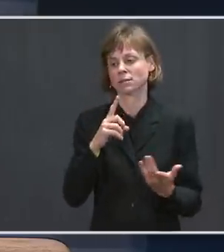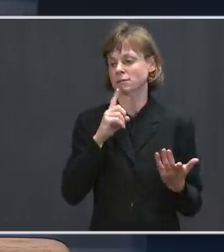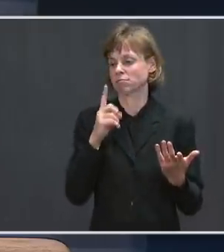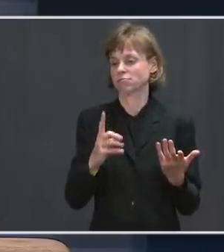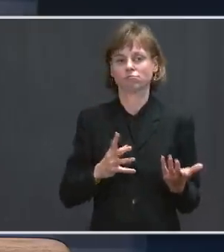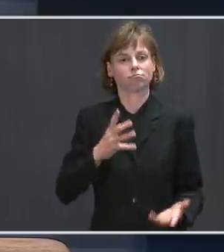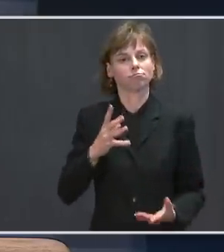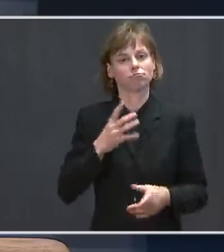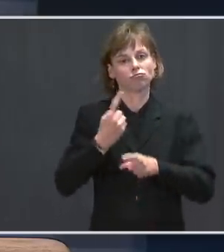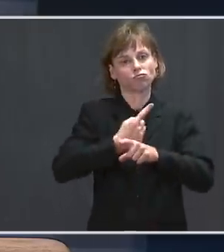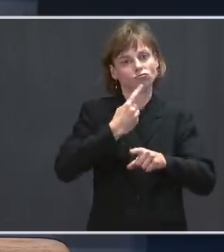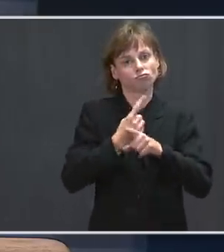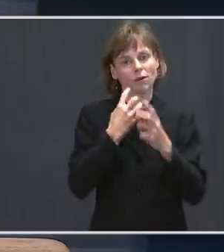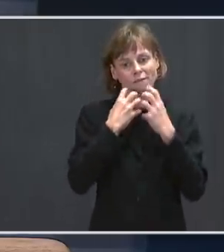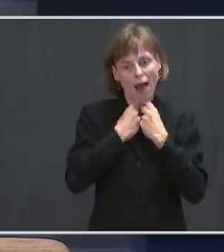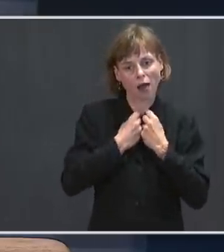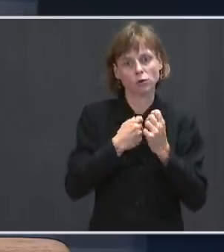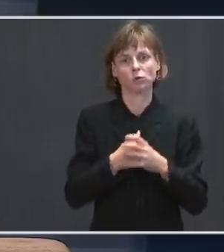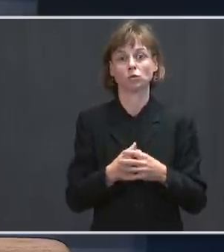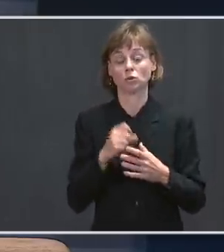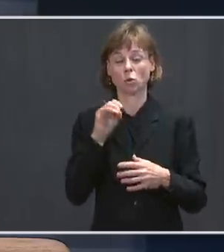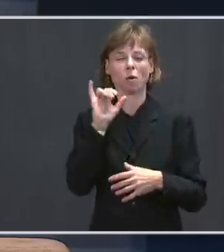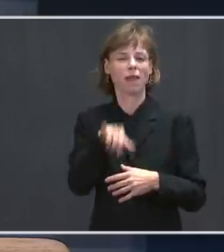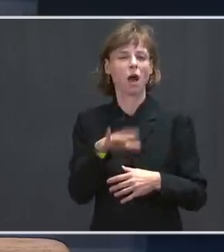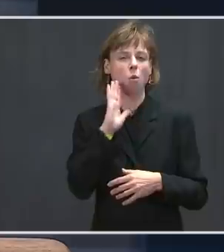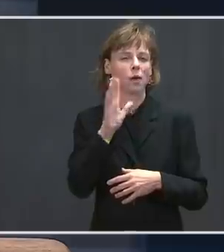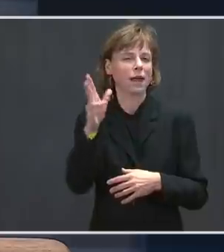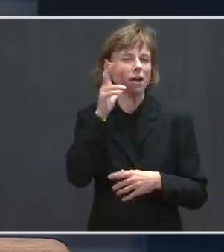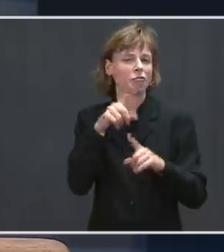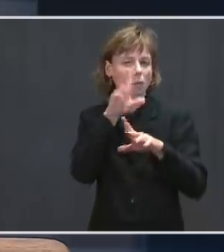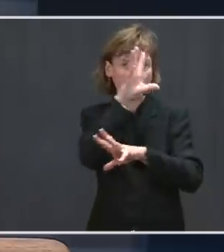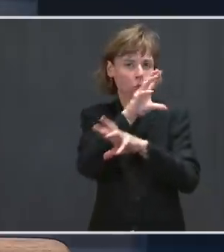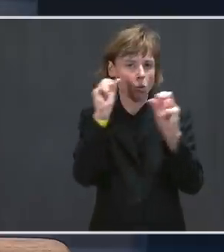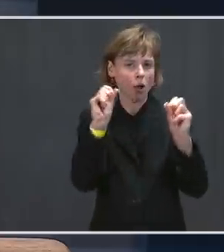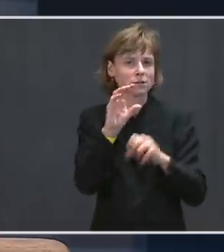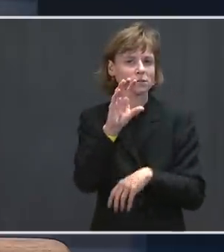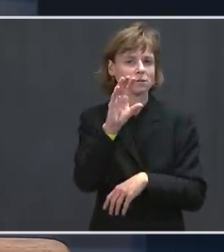you'll hear from President Biden today, and we will also have the opportunity to put out